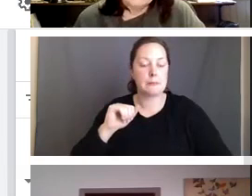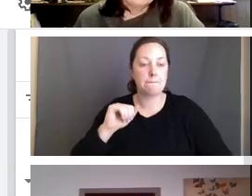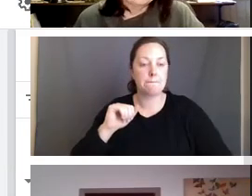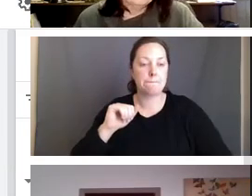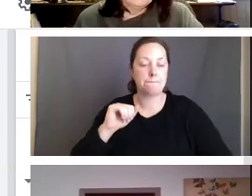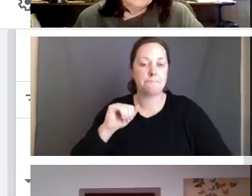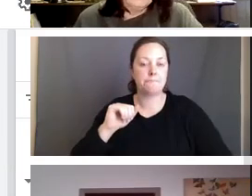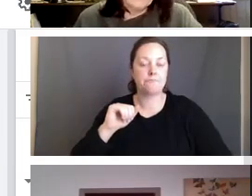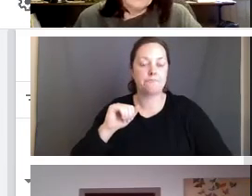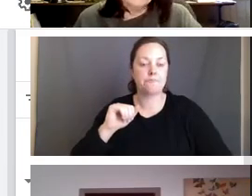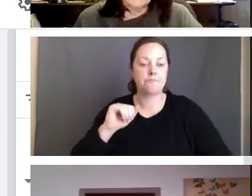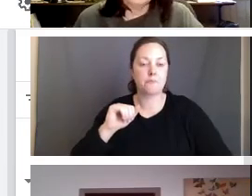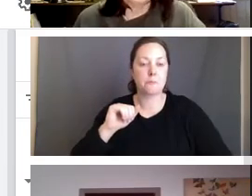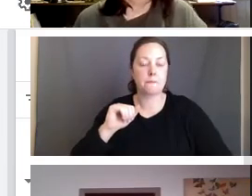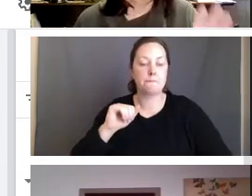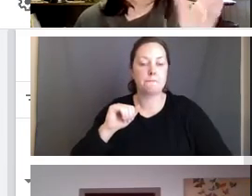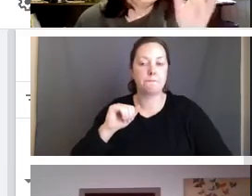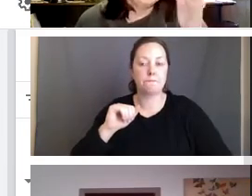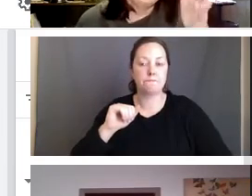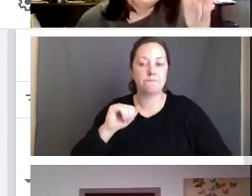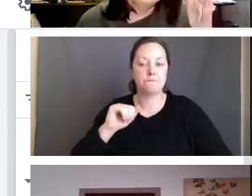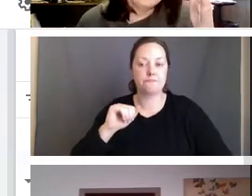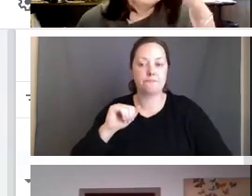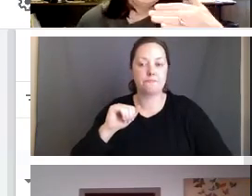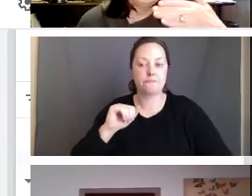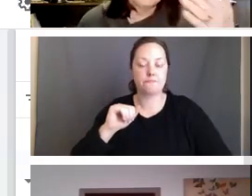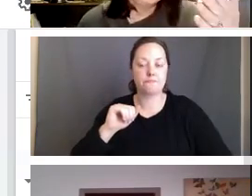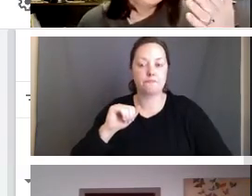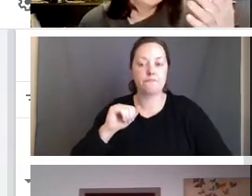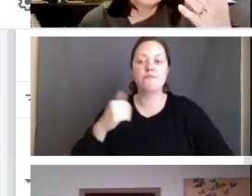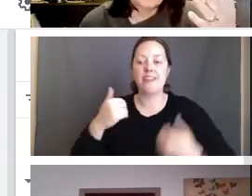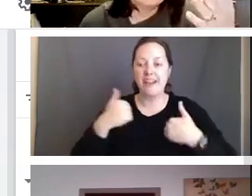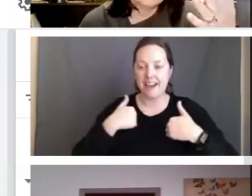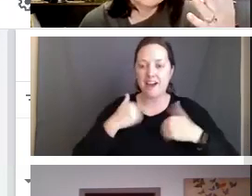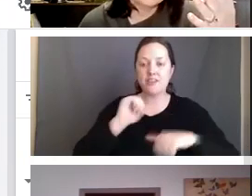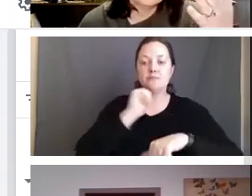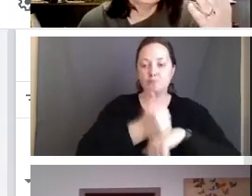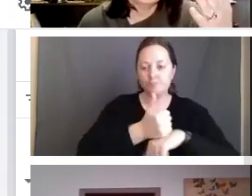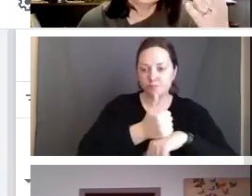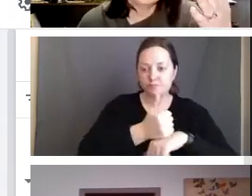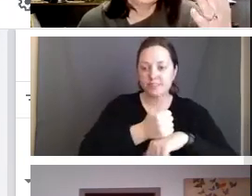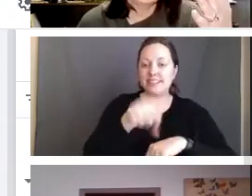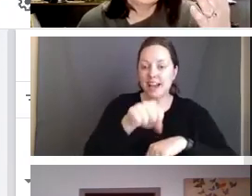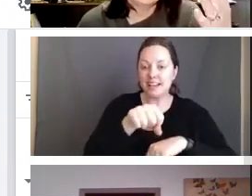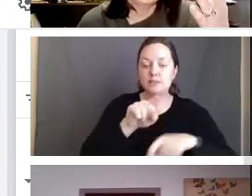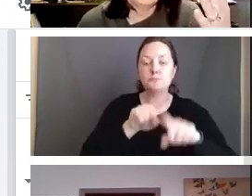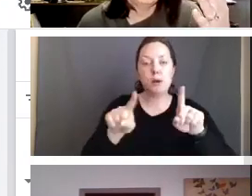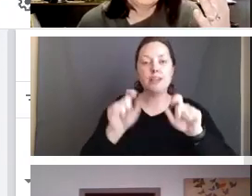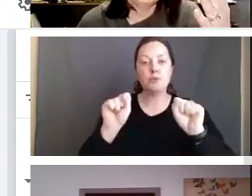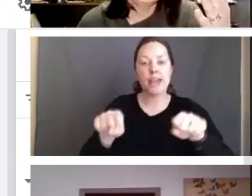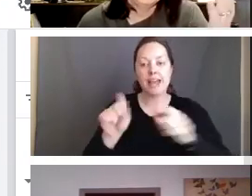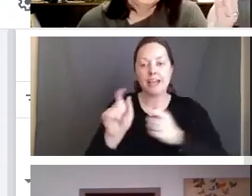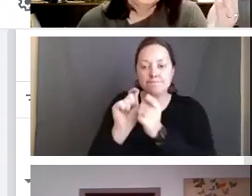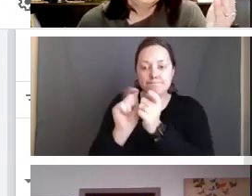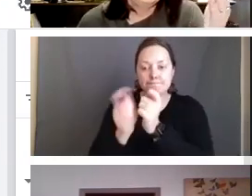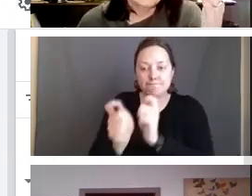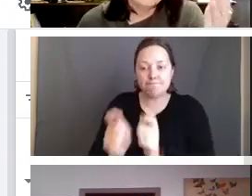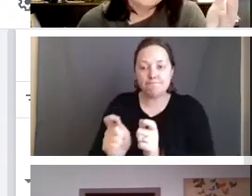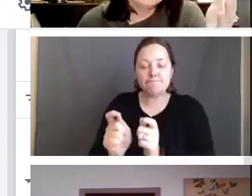image to be paste on page but you don't have the image yet, you don't have it saved to